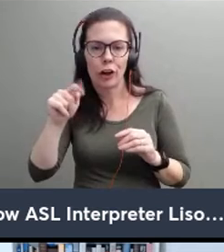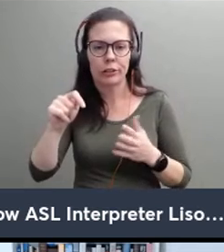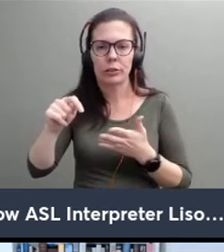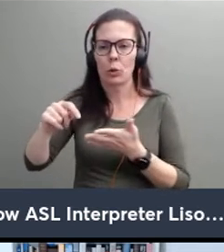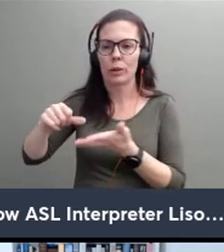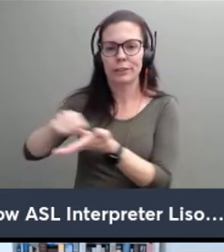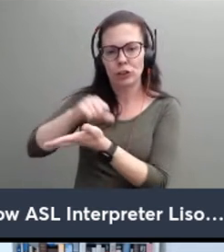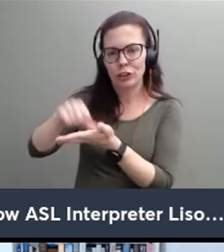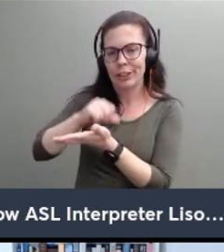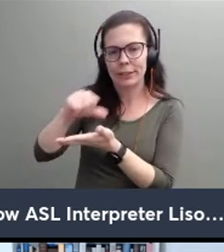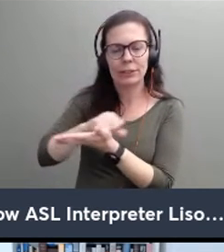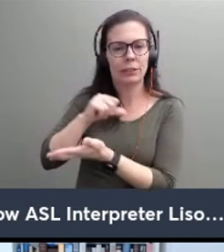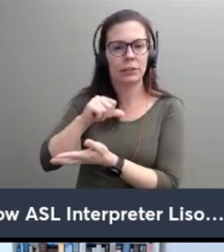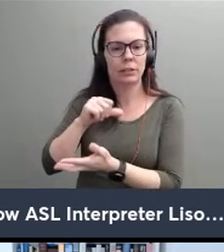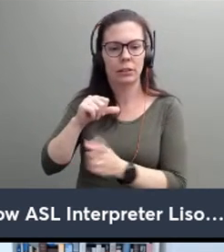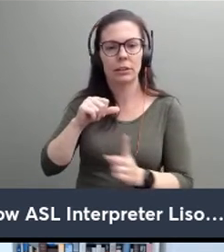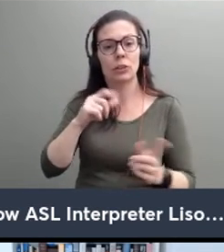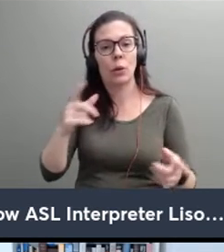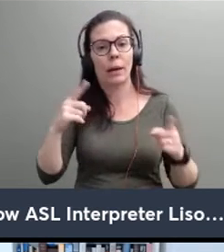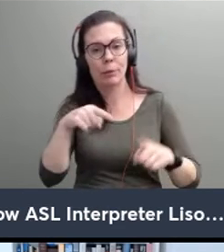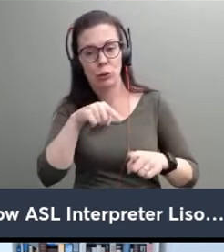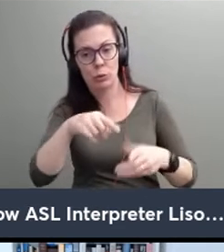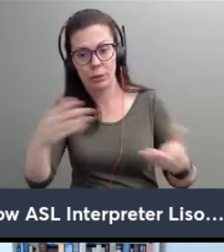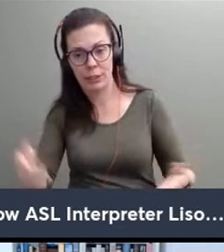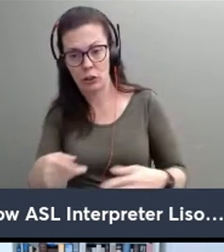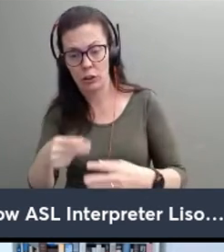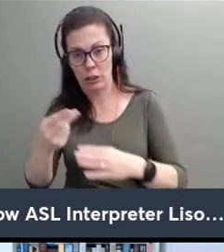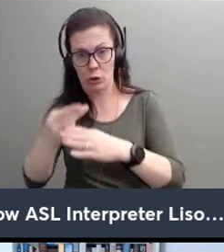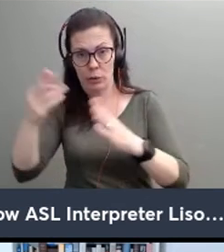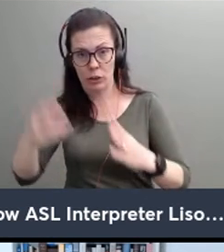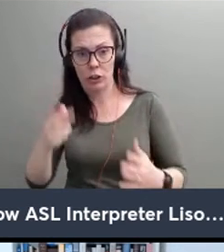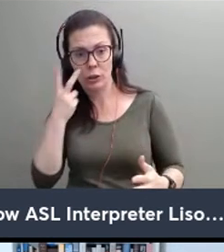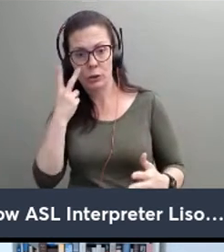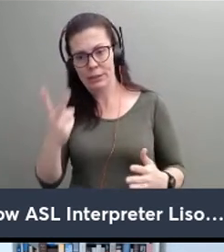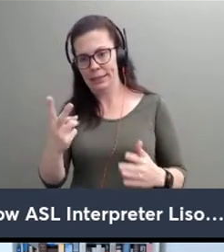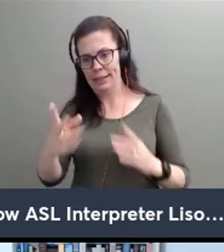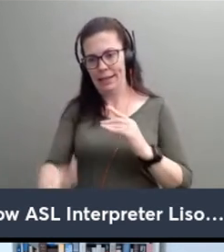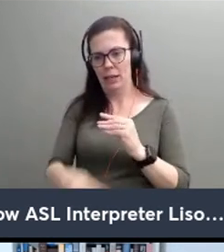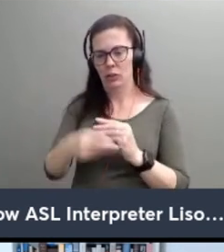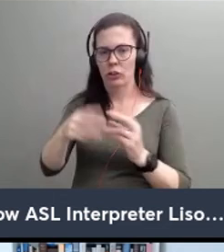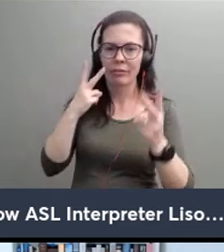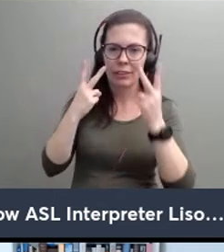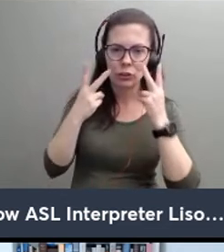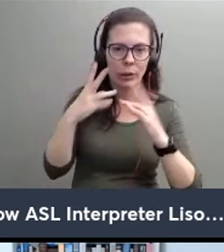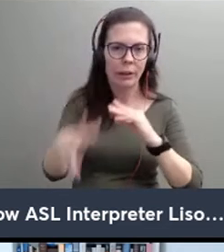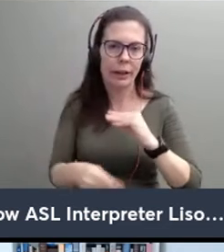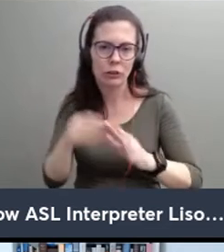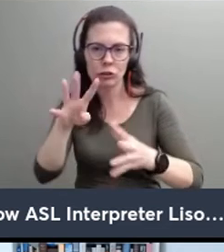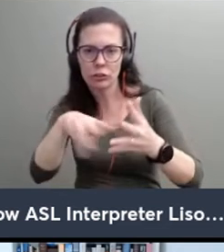Nothing needs to happen here. You come here as an end user, you will start to see that extra visual, extra chart, or extra sheet automatically.